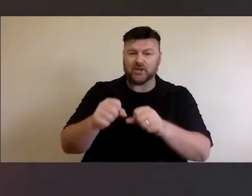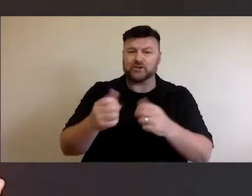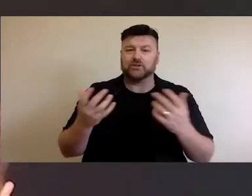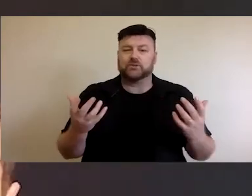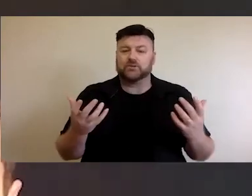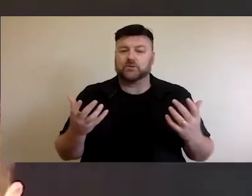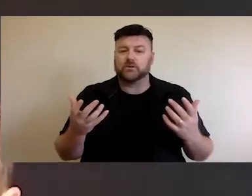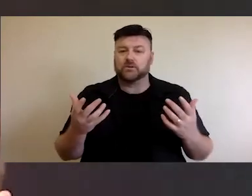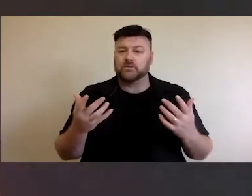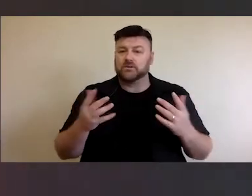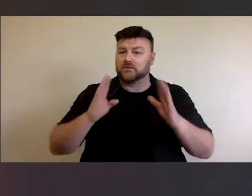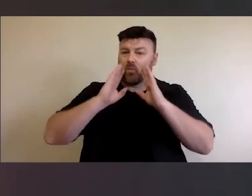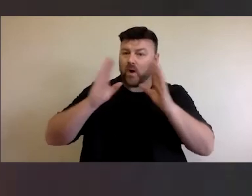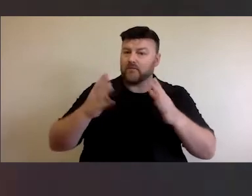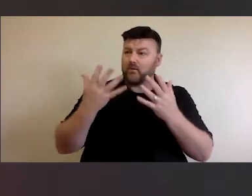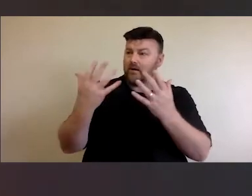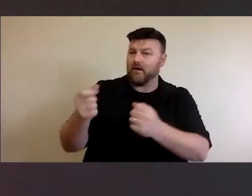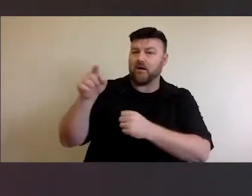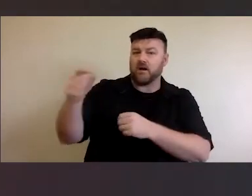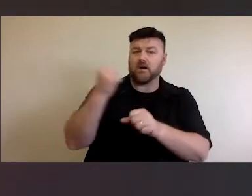fantastic that George can join us today to explore this topic. Over